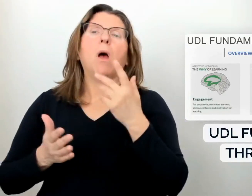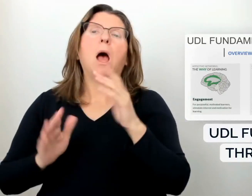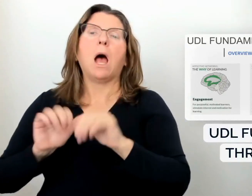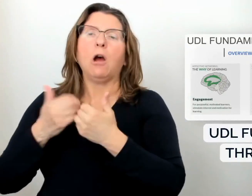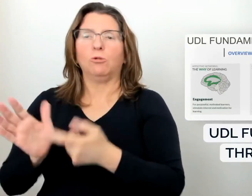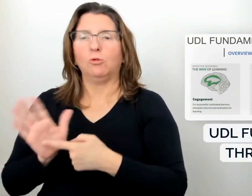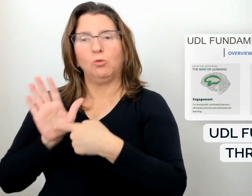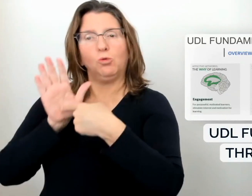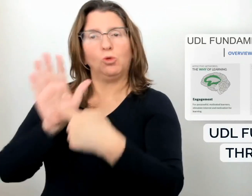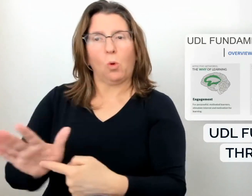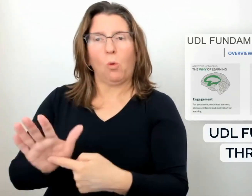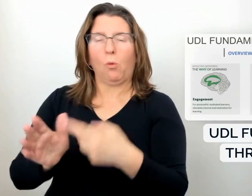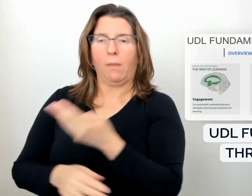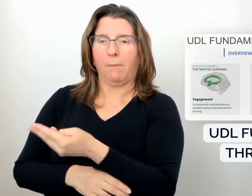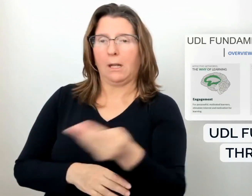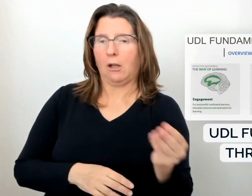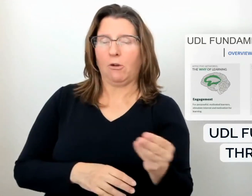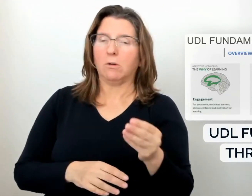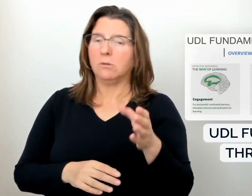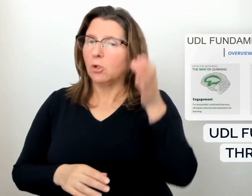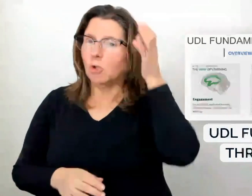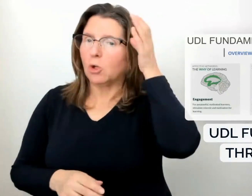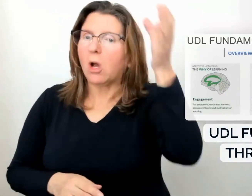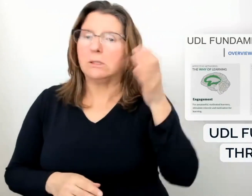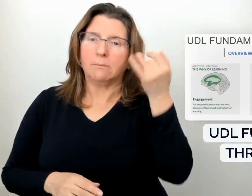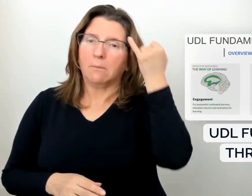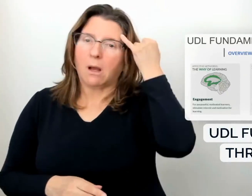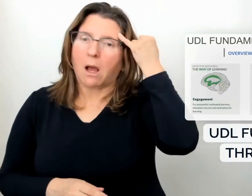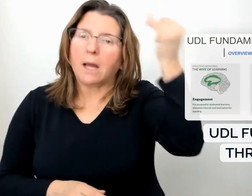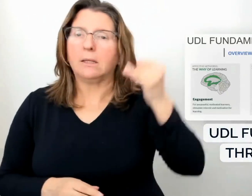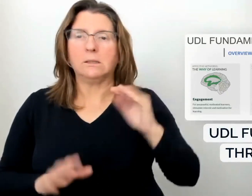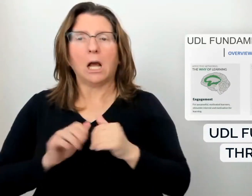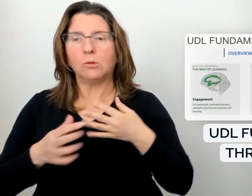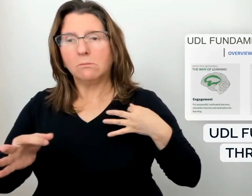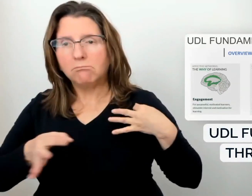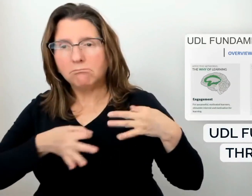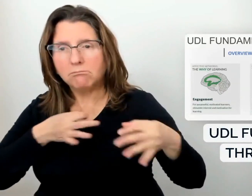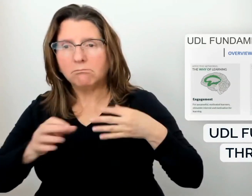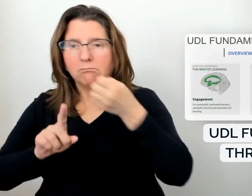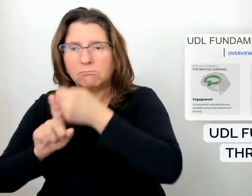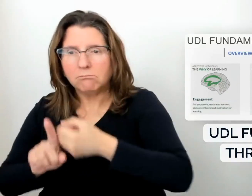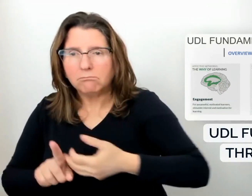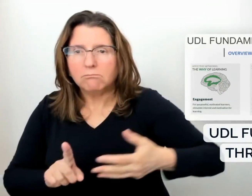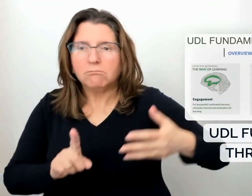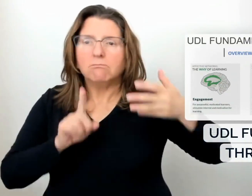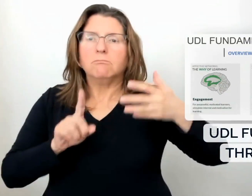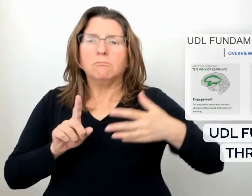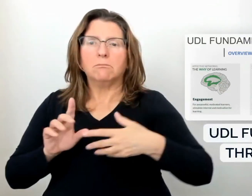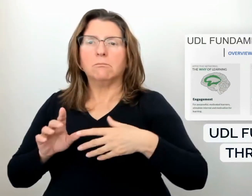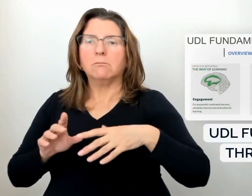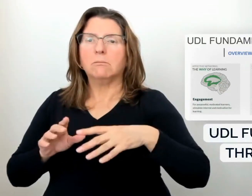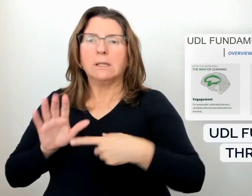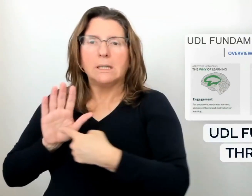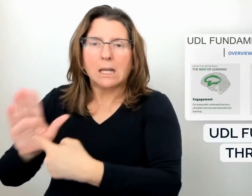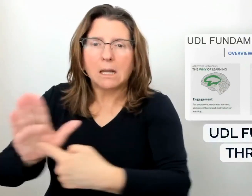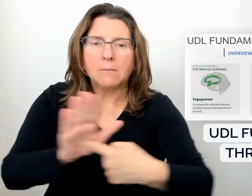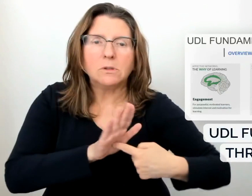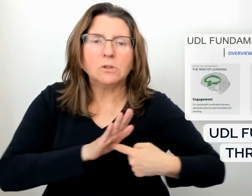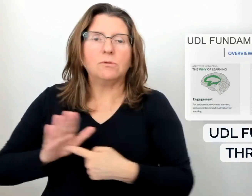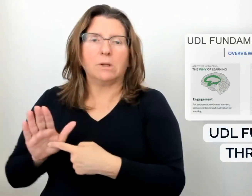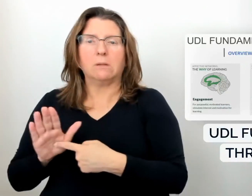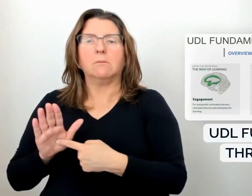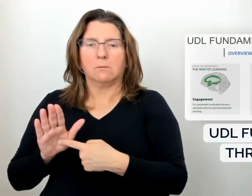How the material, concepts, ideas, information is represented to the student.